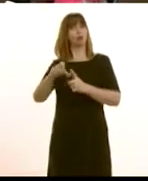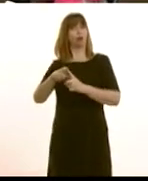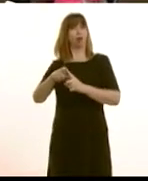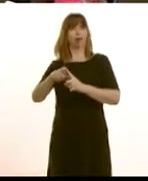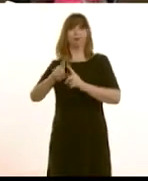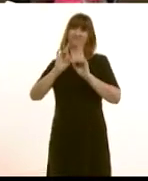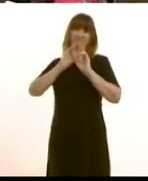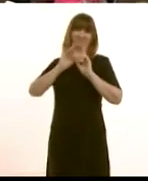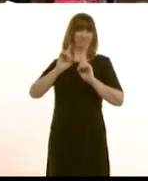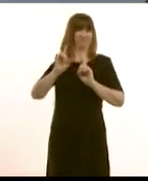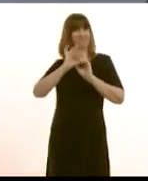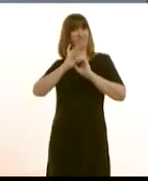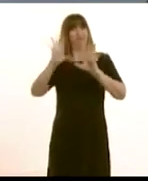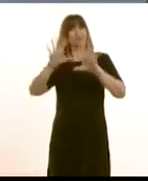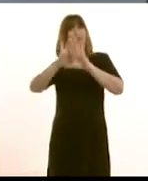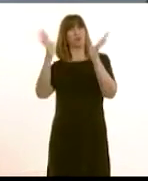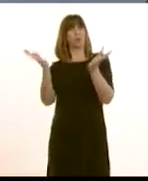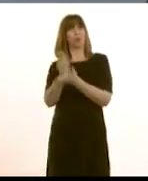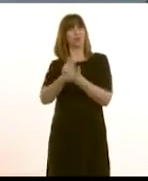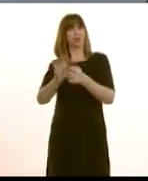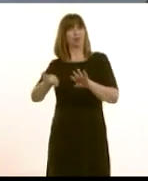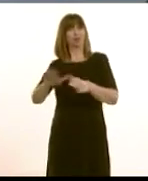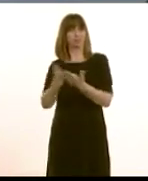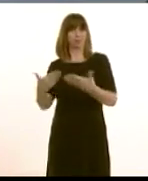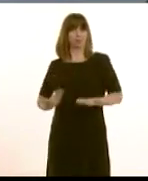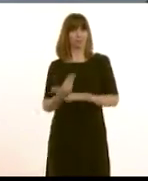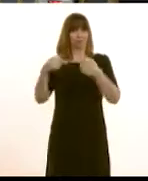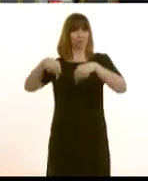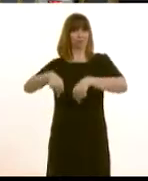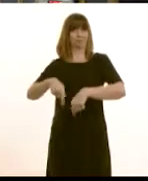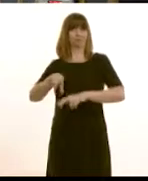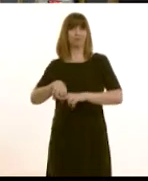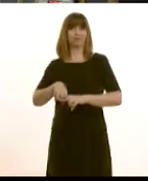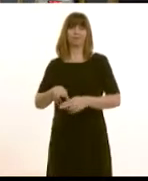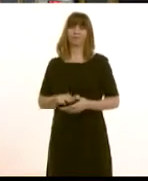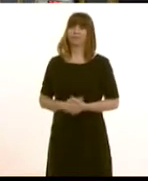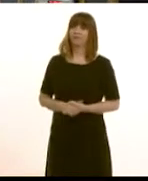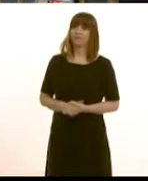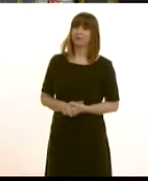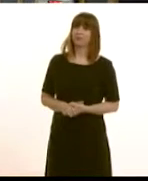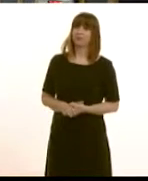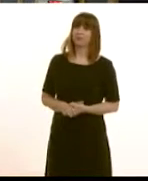renowned childrenís writers. Christine Chapman: First Minister, Cynon Valley